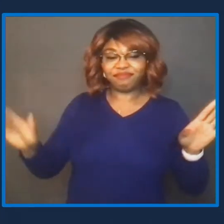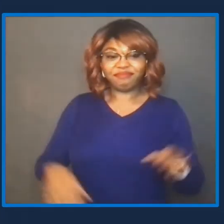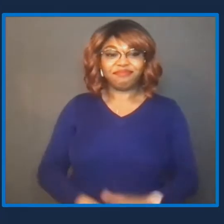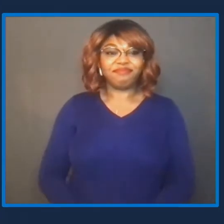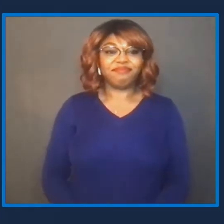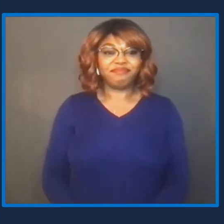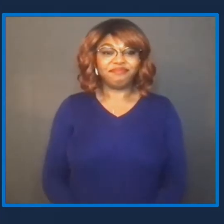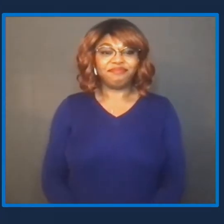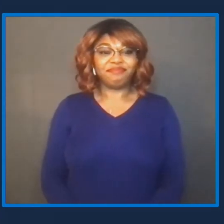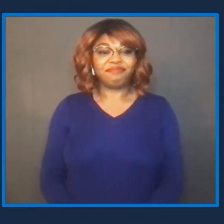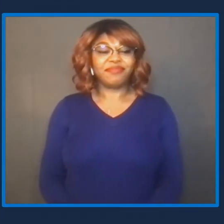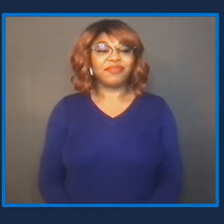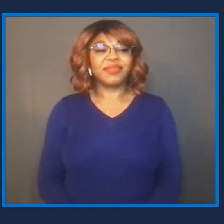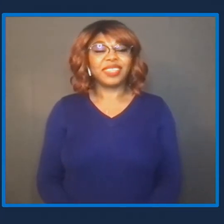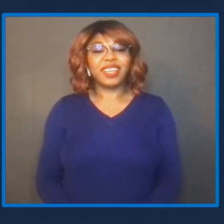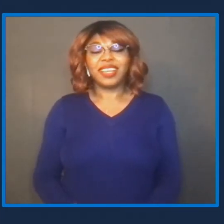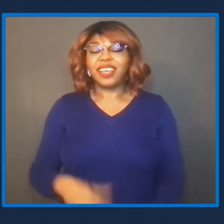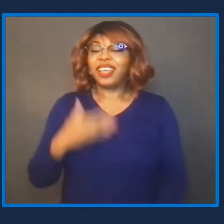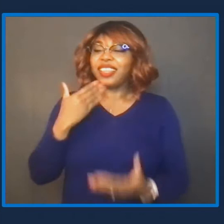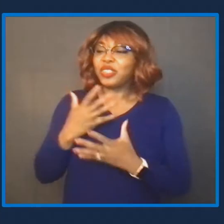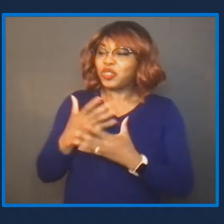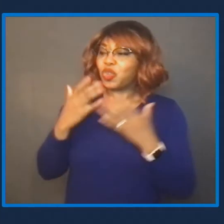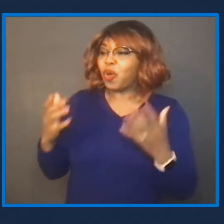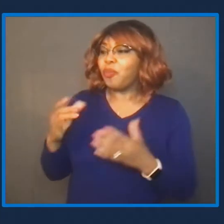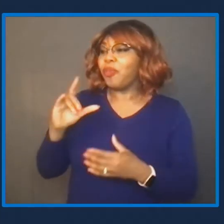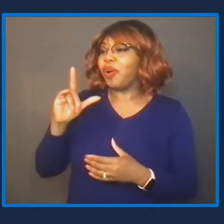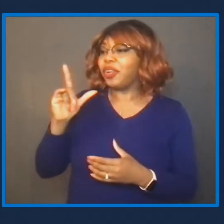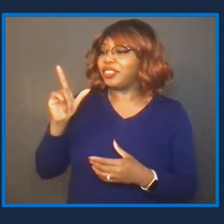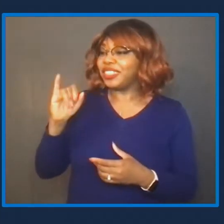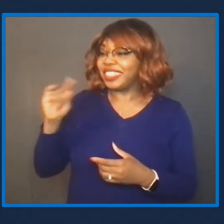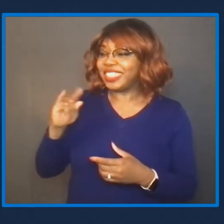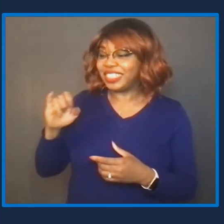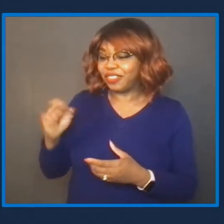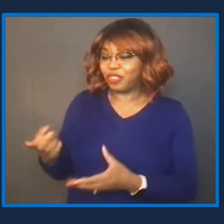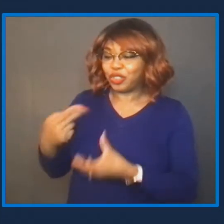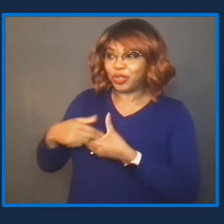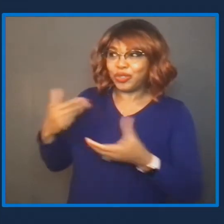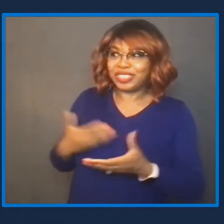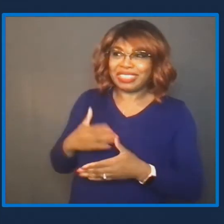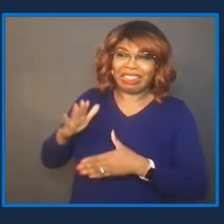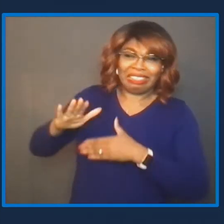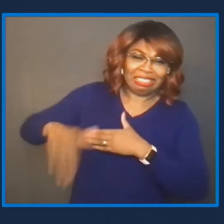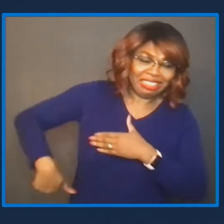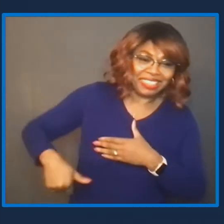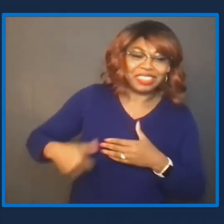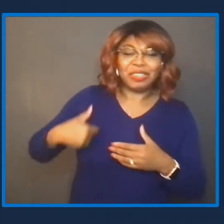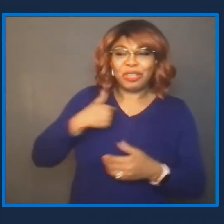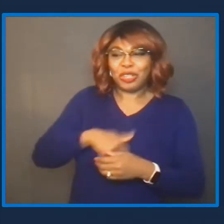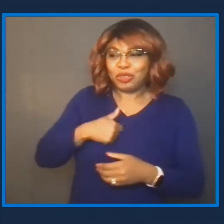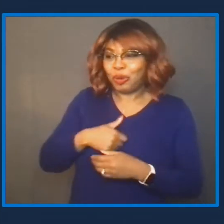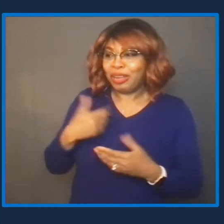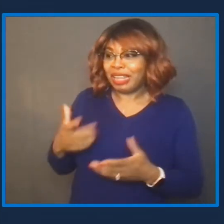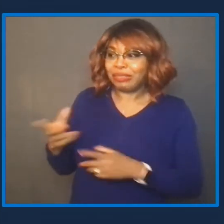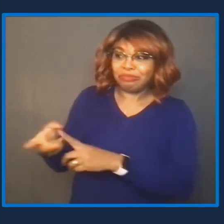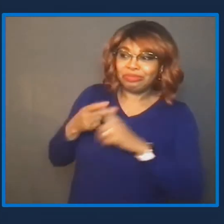Well, Lizzie, thank you so much for joining us late in the evening. We apologize for taking you away from dinner but we're so glad you're here.